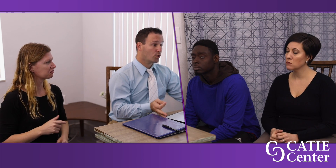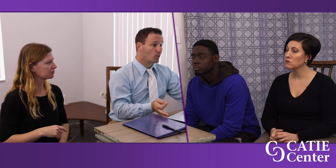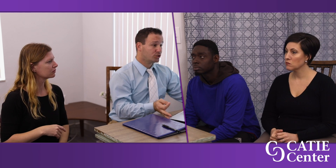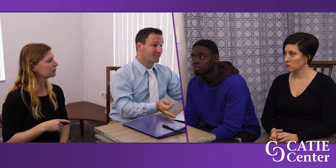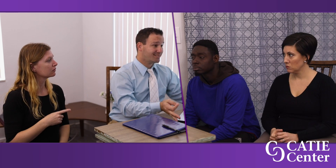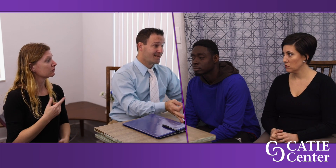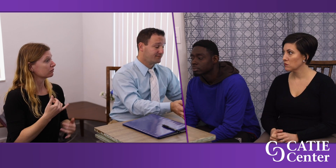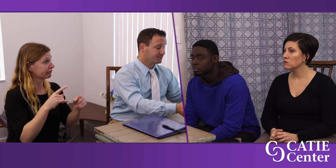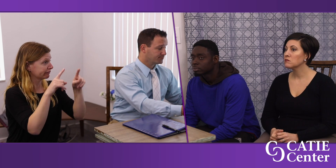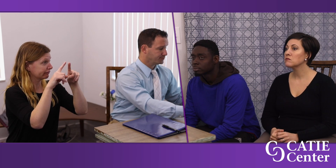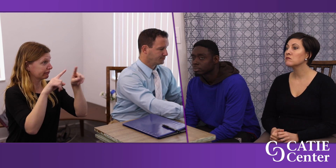Question 10.